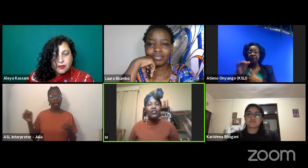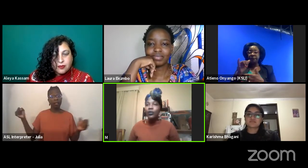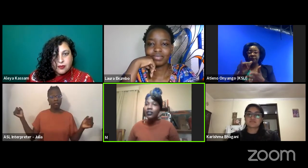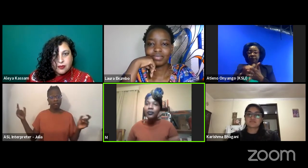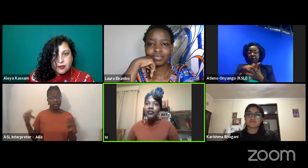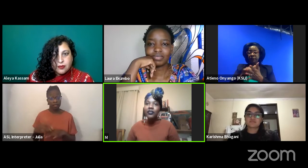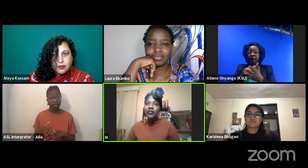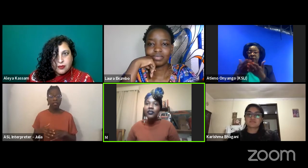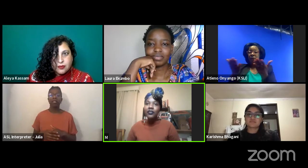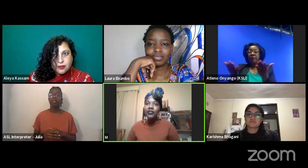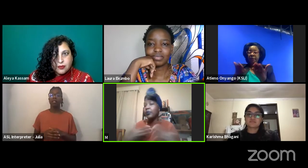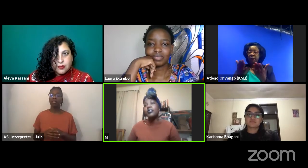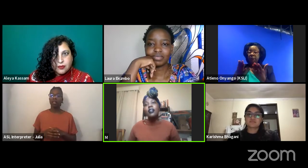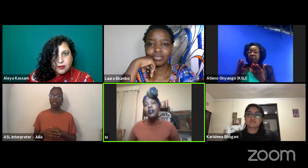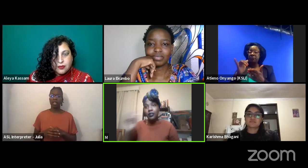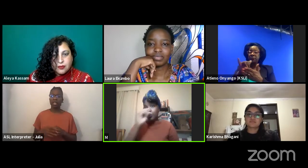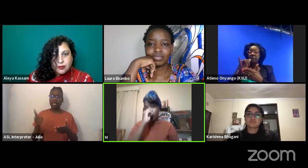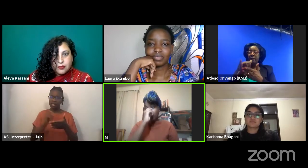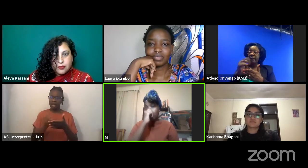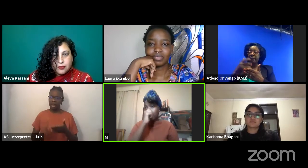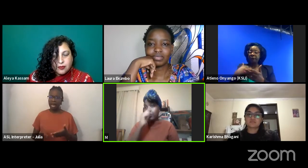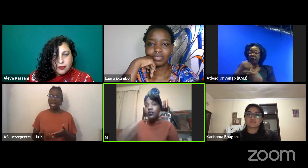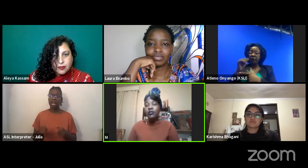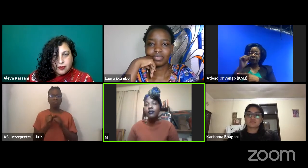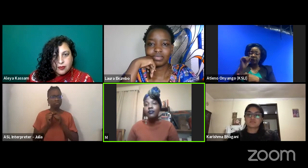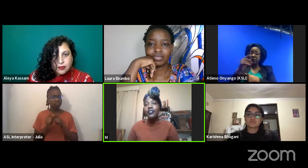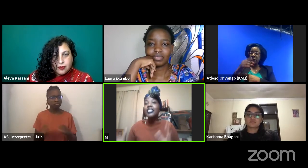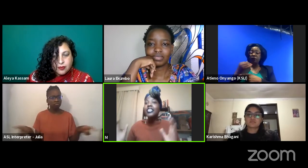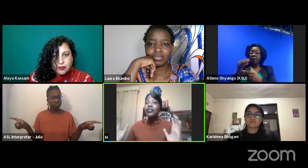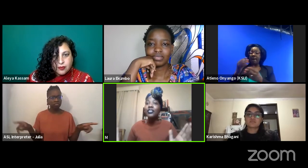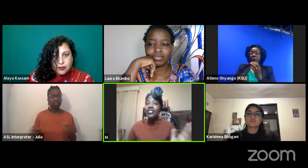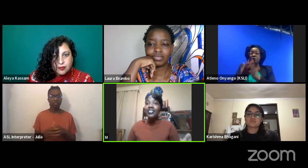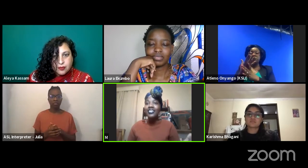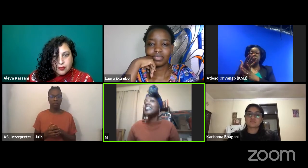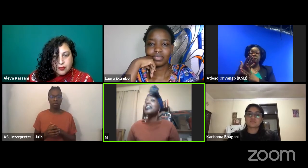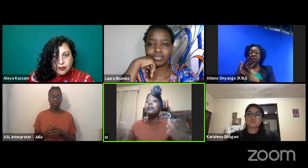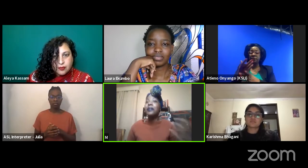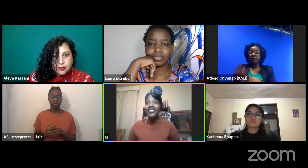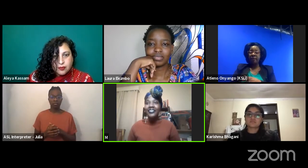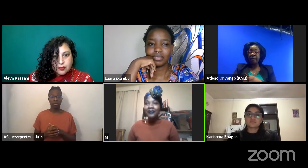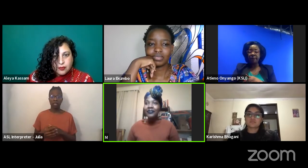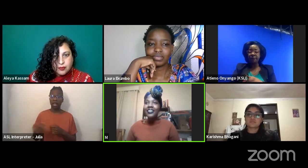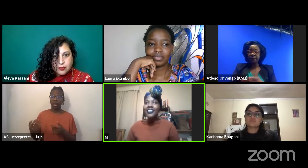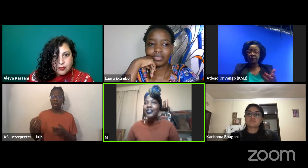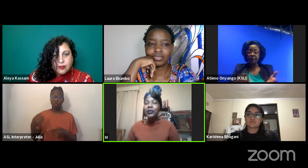do a little bit of design and release it out into the world. It's produced the day, you see it as the day we made it.